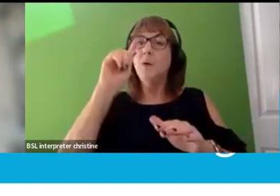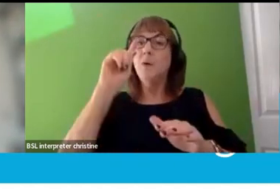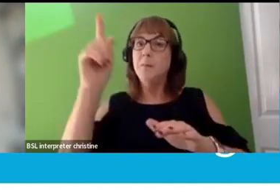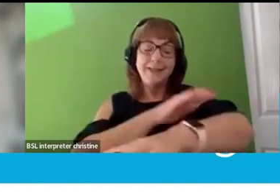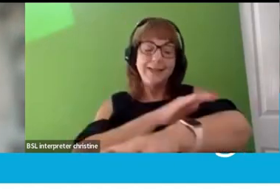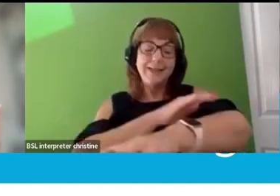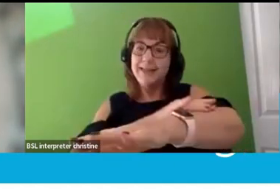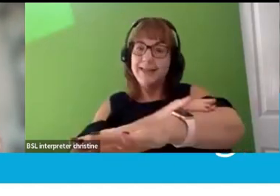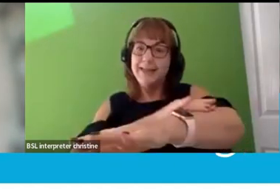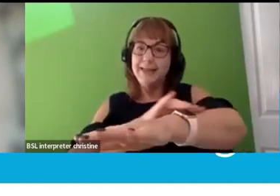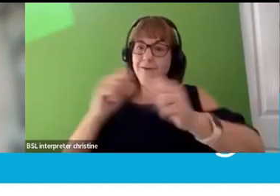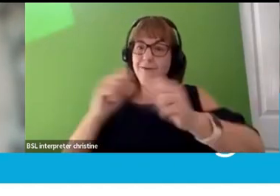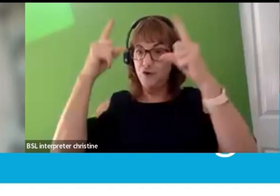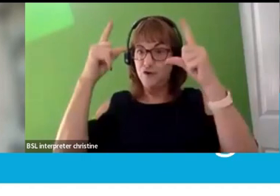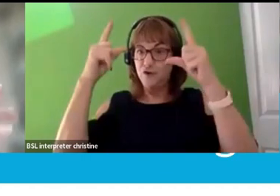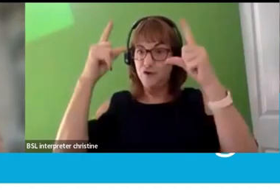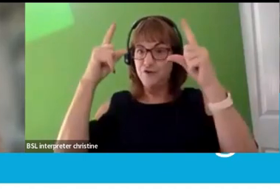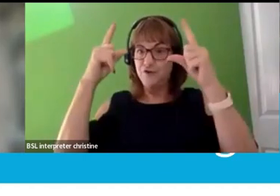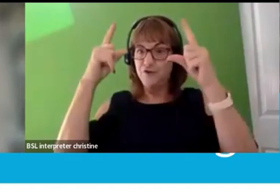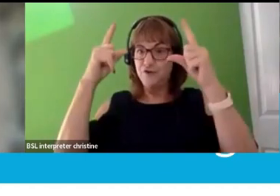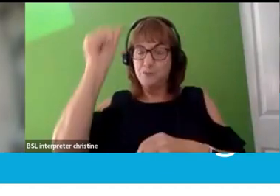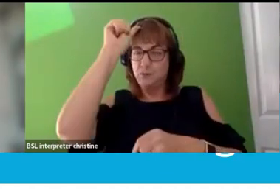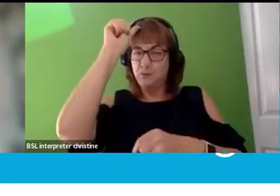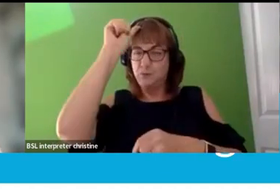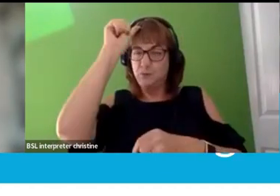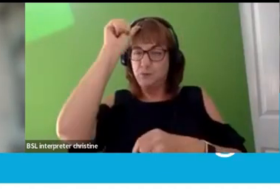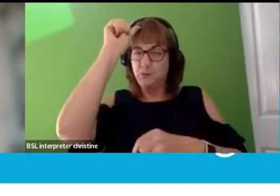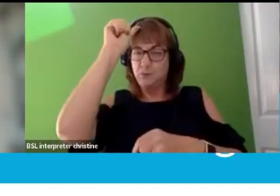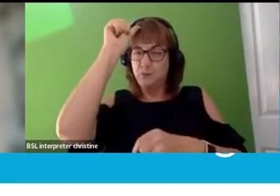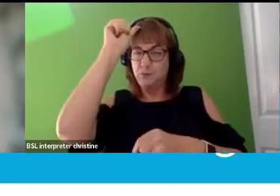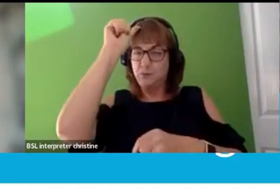powerful, don't we? We know that, you know, Jesus touched people and healed them in the